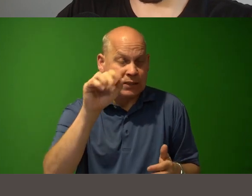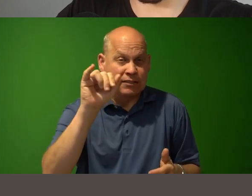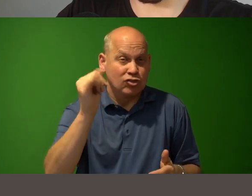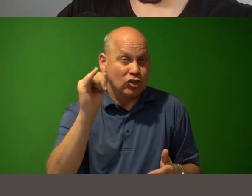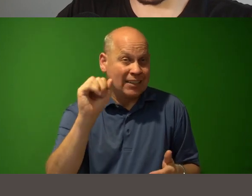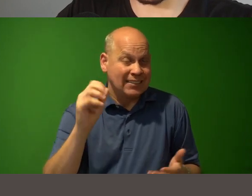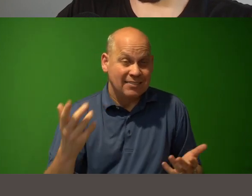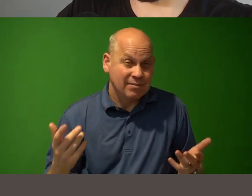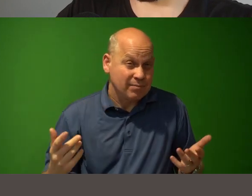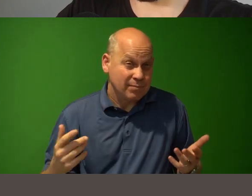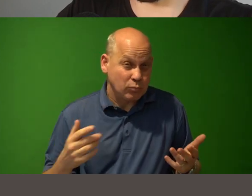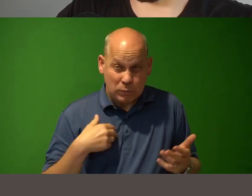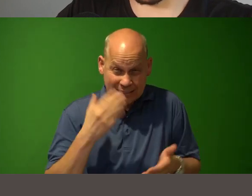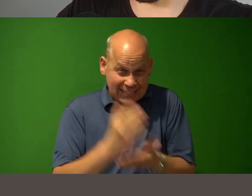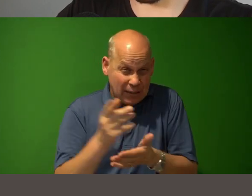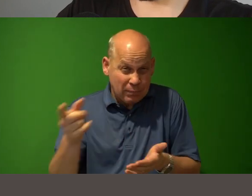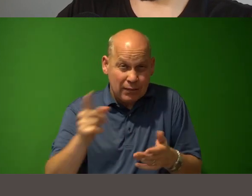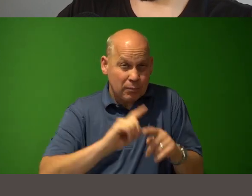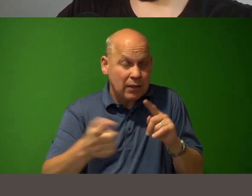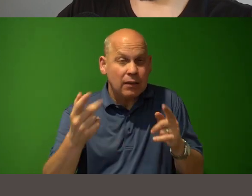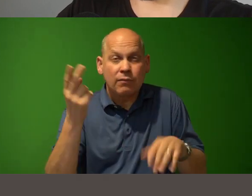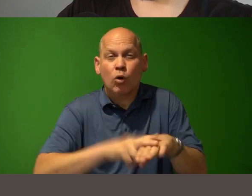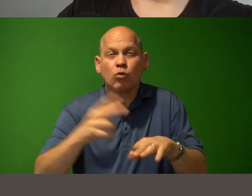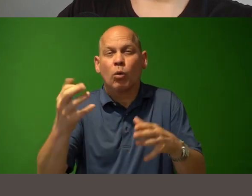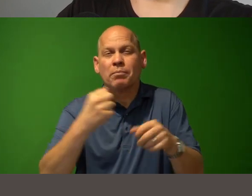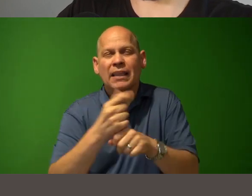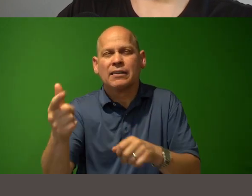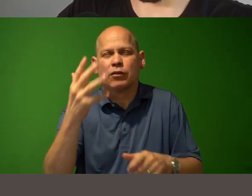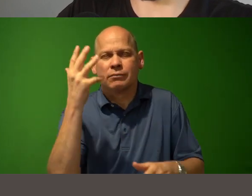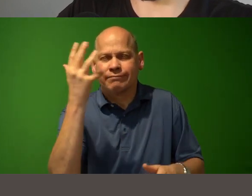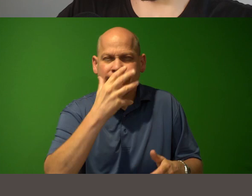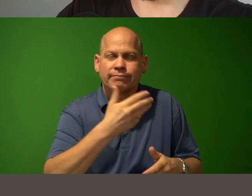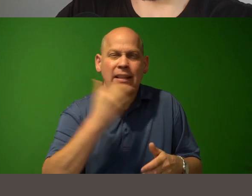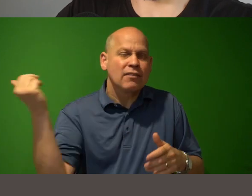And we can stop there but of course we want to make this a better graphic.